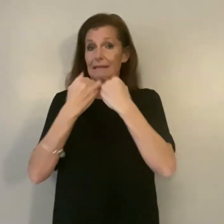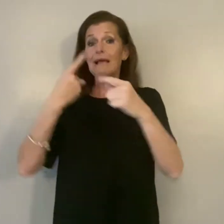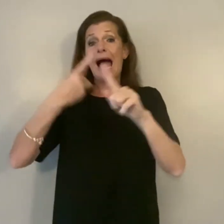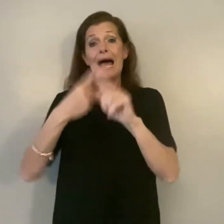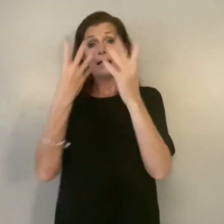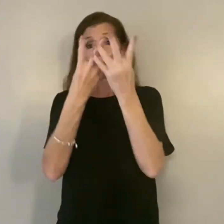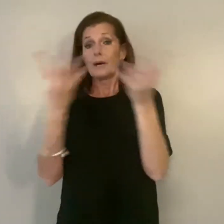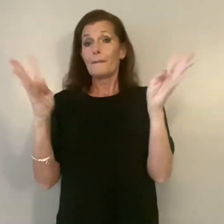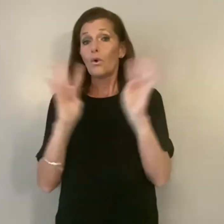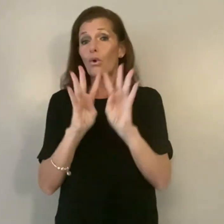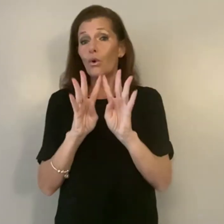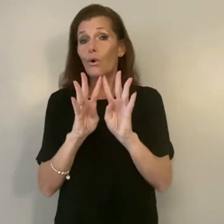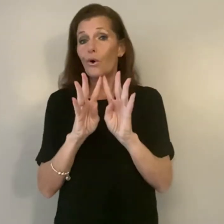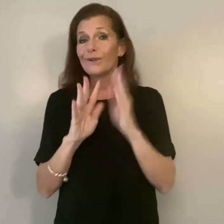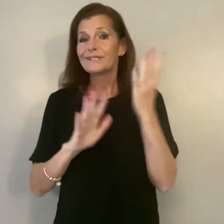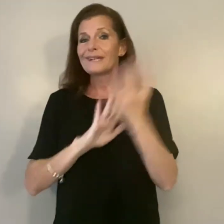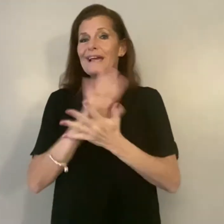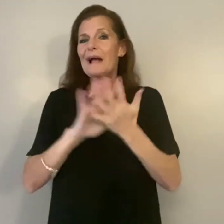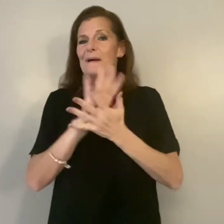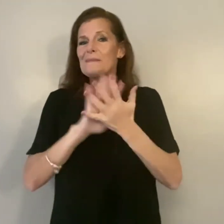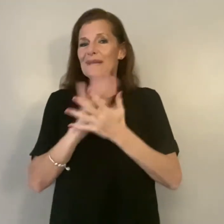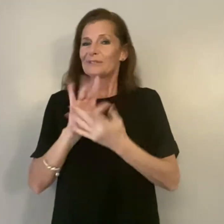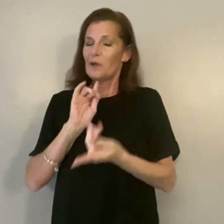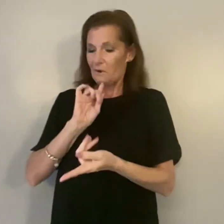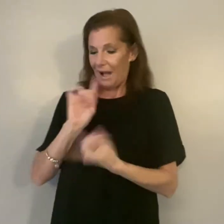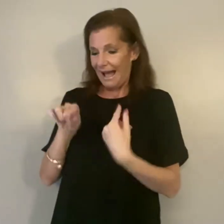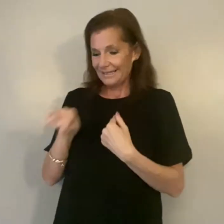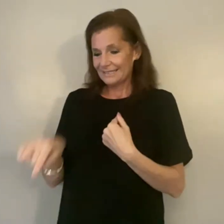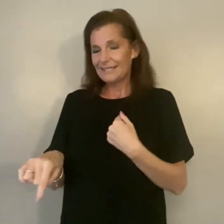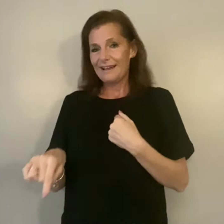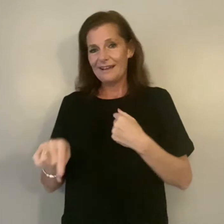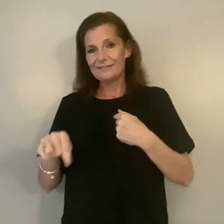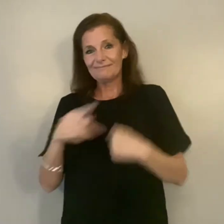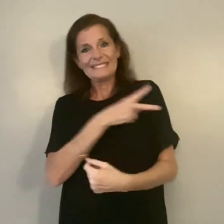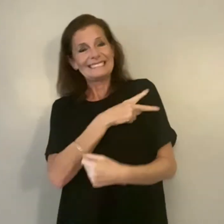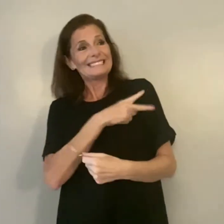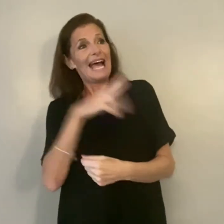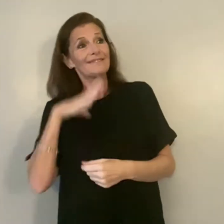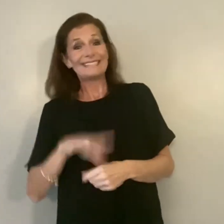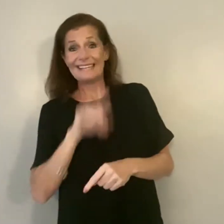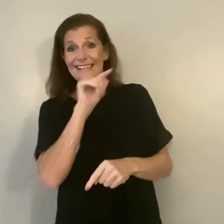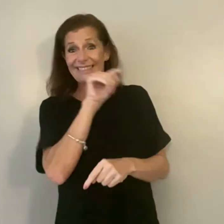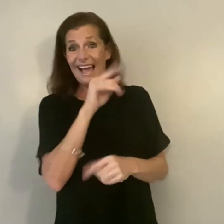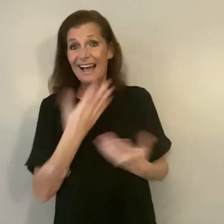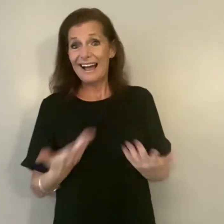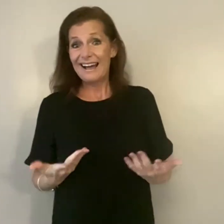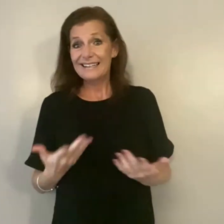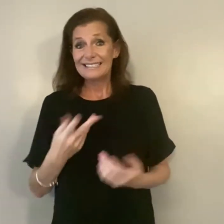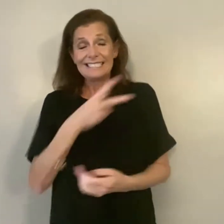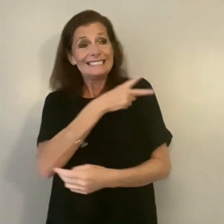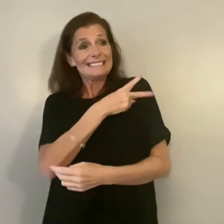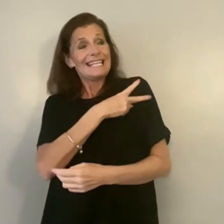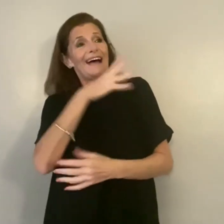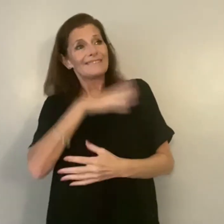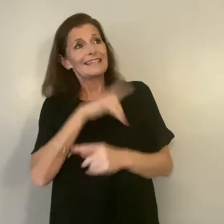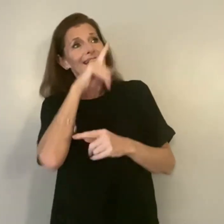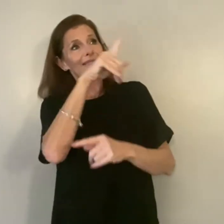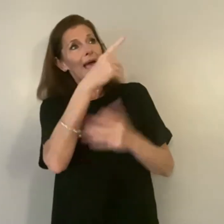for boards in general, and that sort of flips it around then to answer your question about what the executive needs from the board is that the executive need the board,